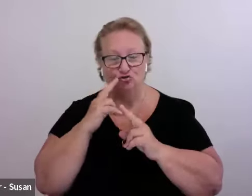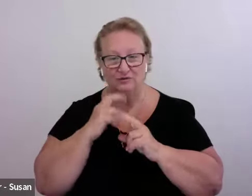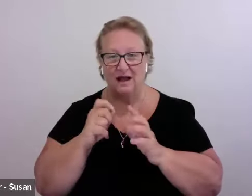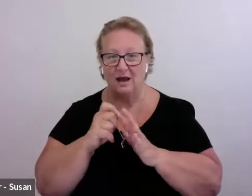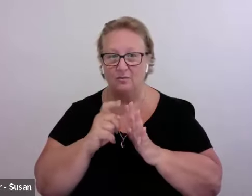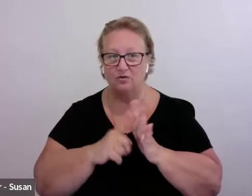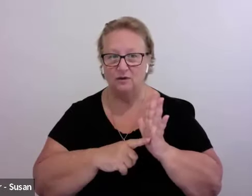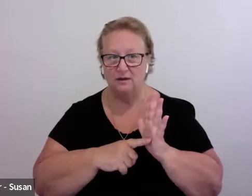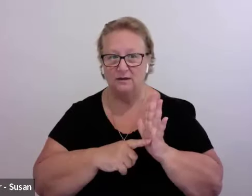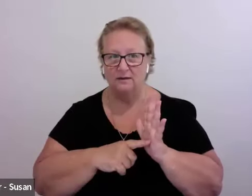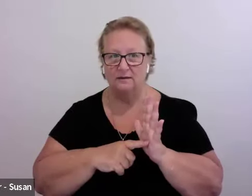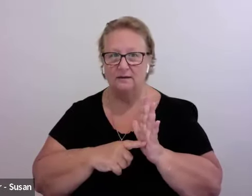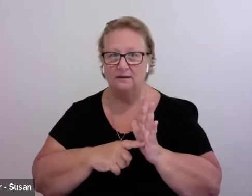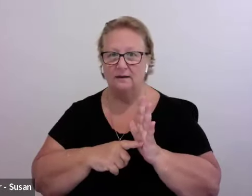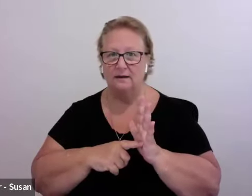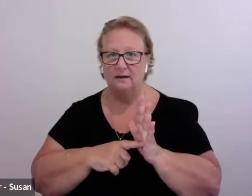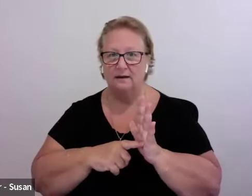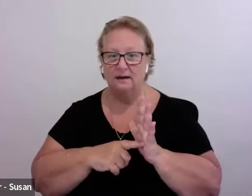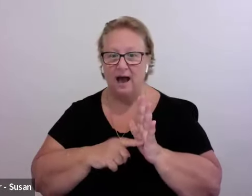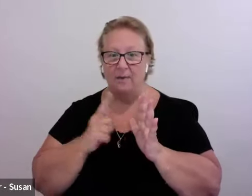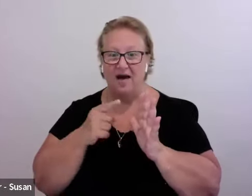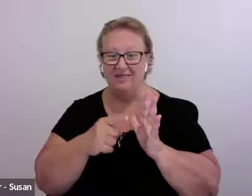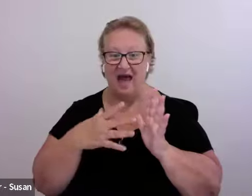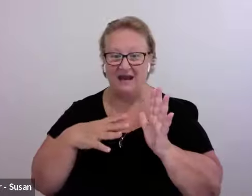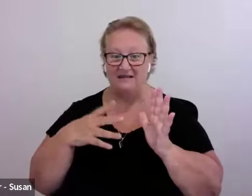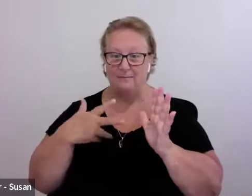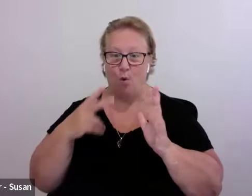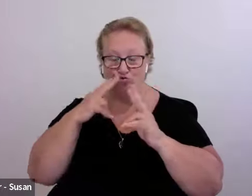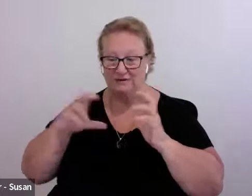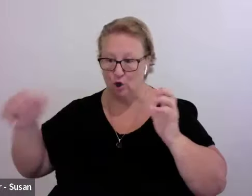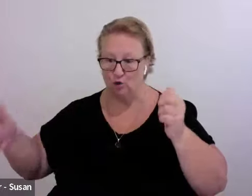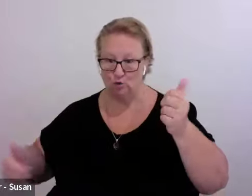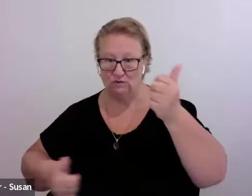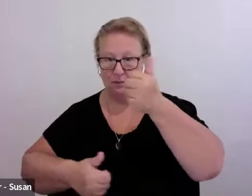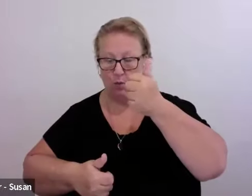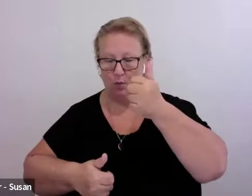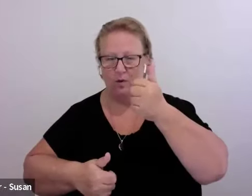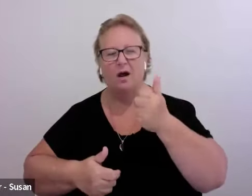those grey areas, again, but please think if you've already